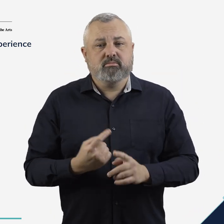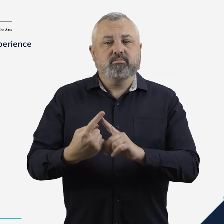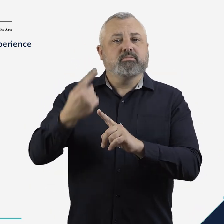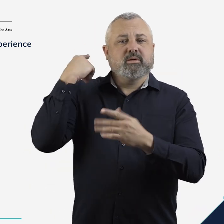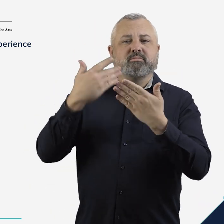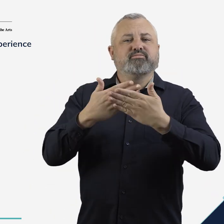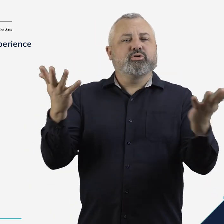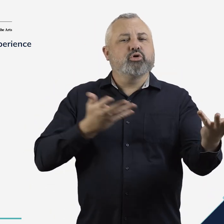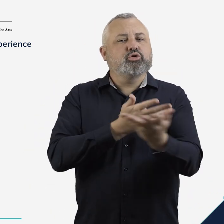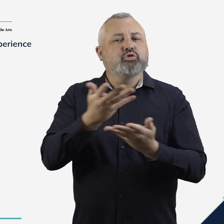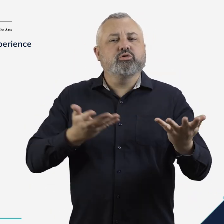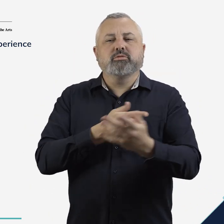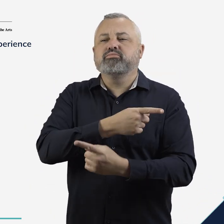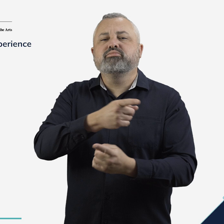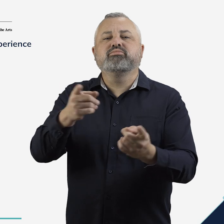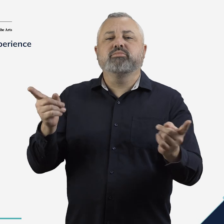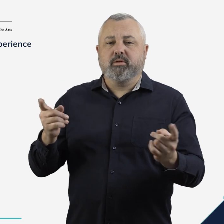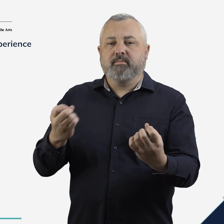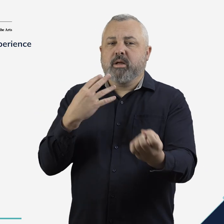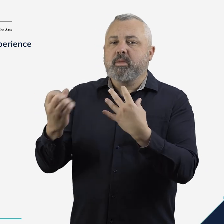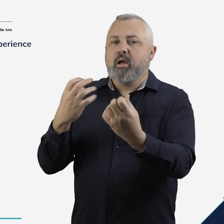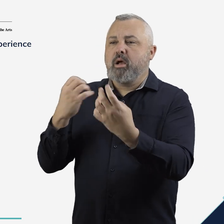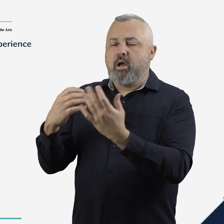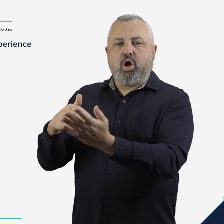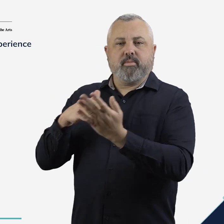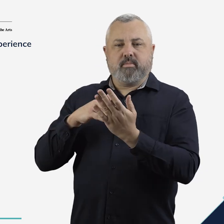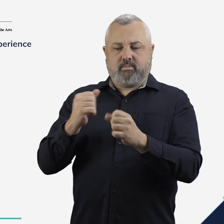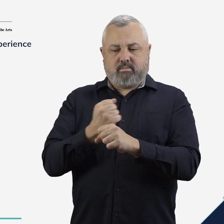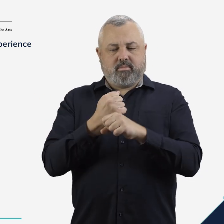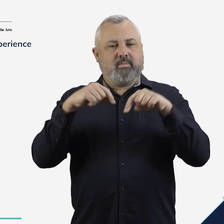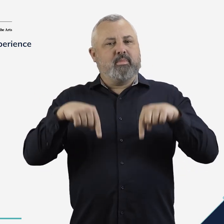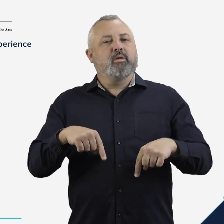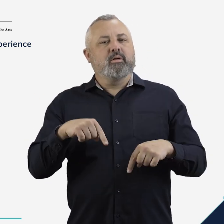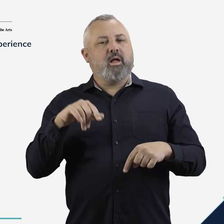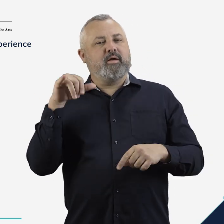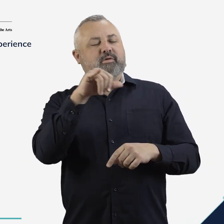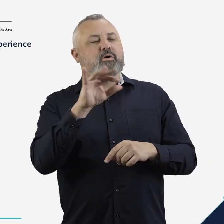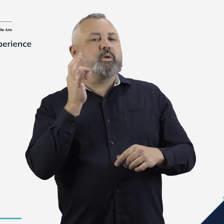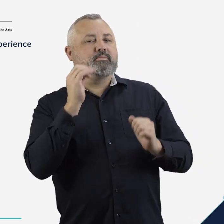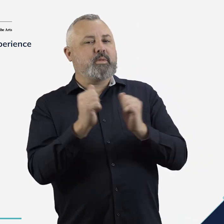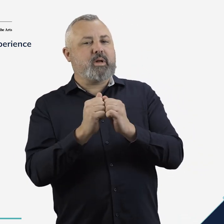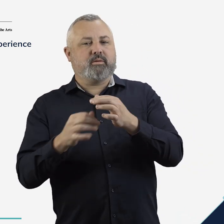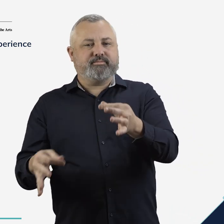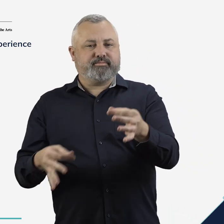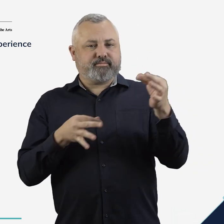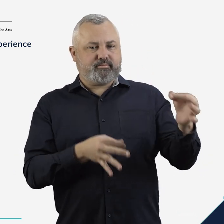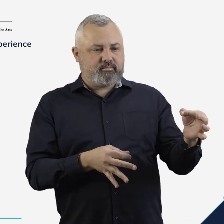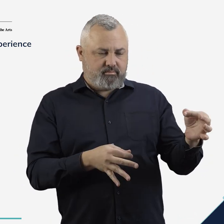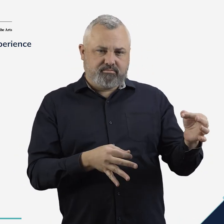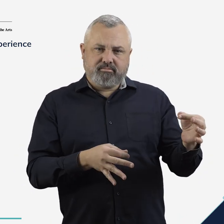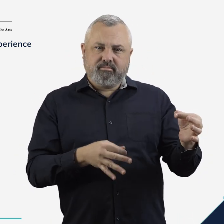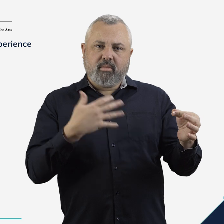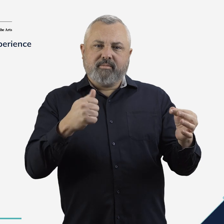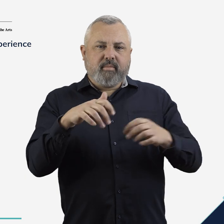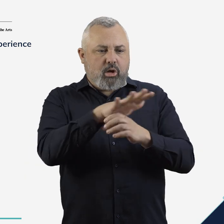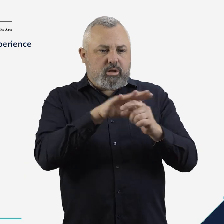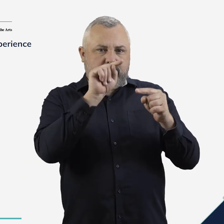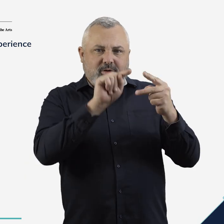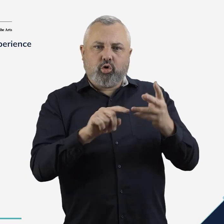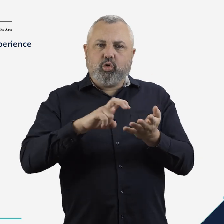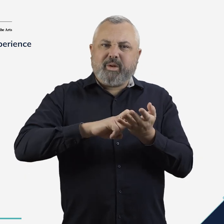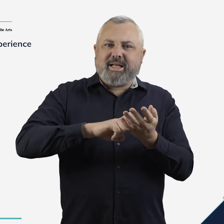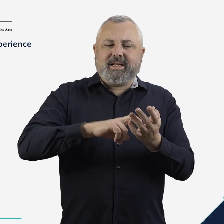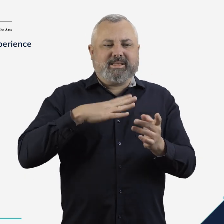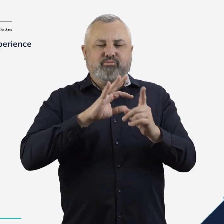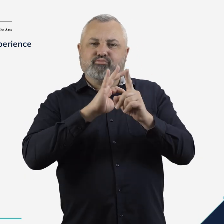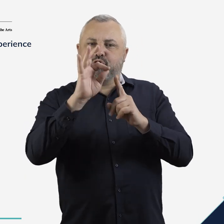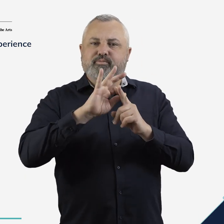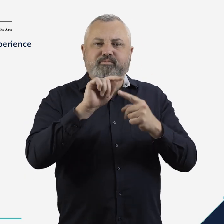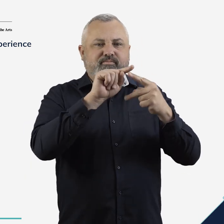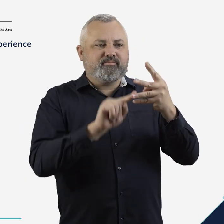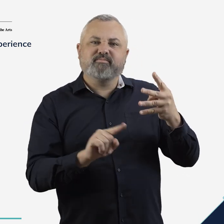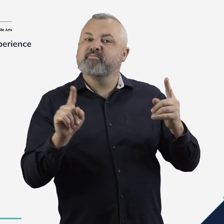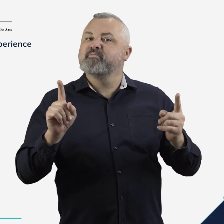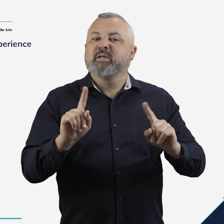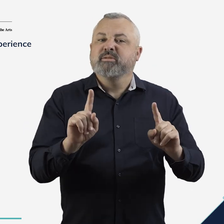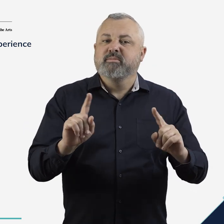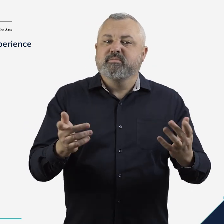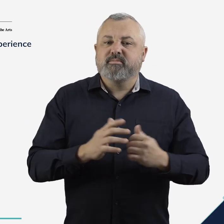Wide-ranging consultations that led to the development of the Aviation White Paper have informed us of weaknesses in: